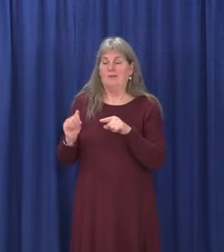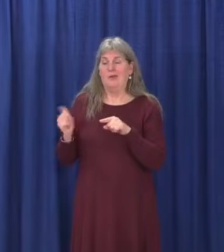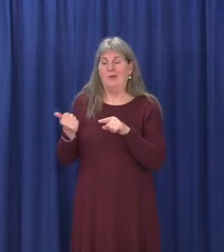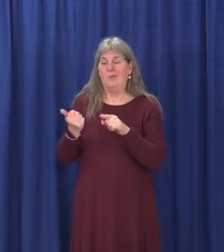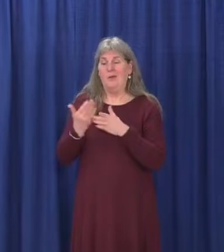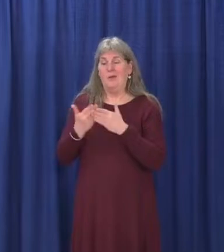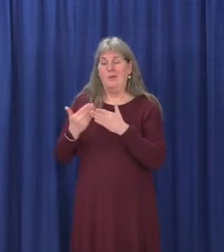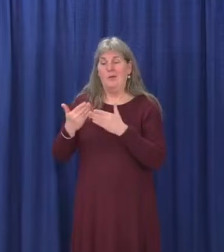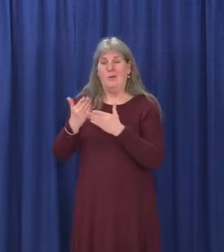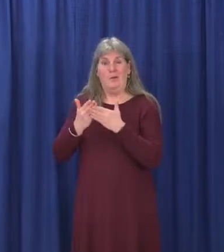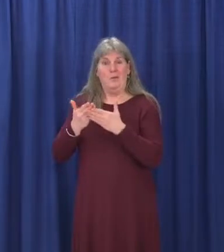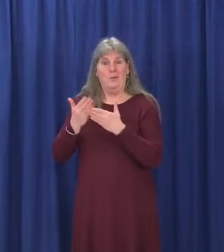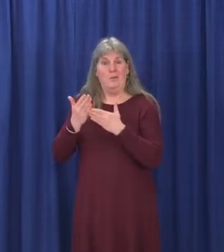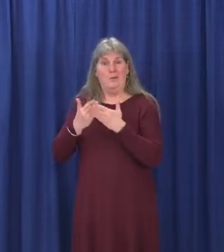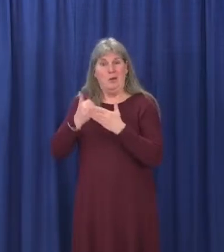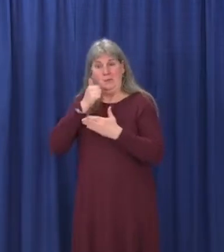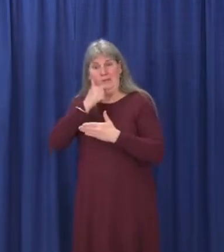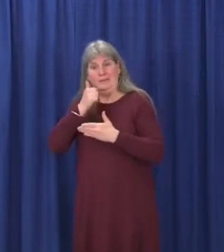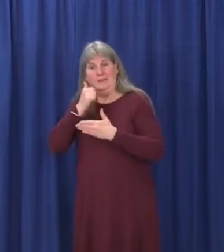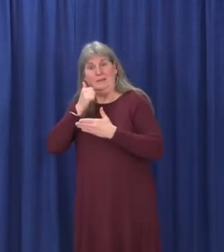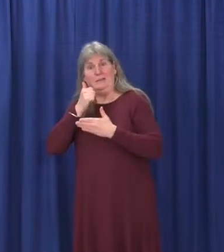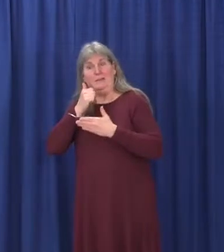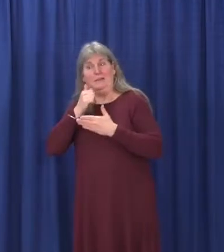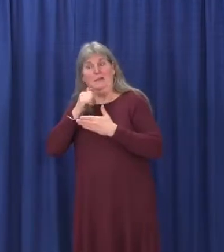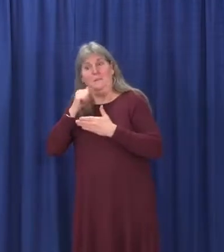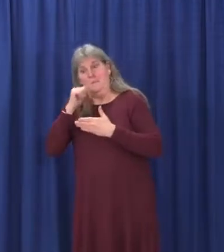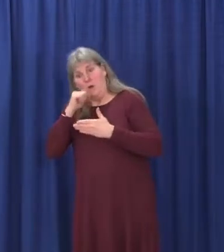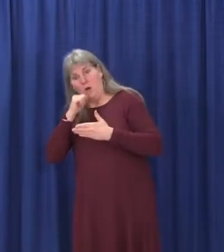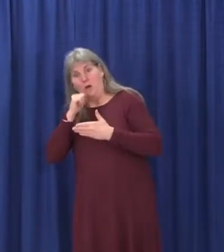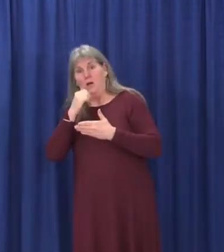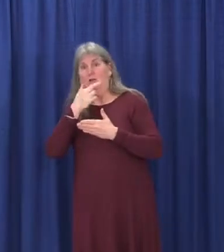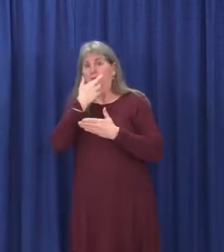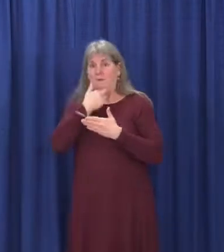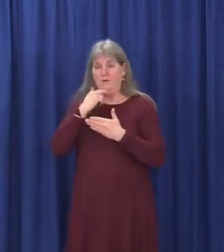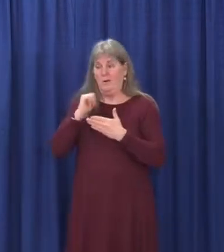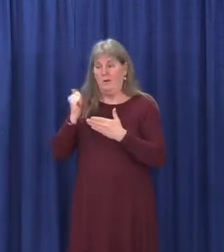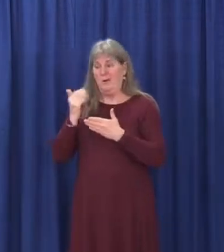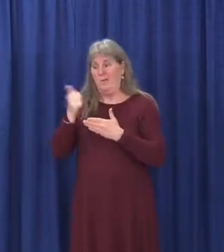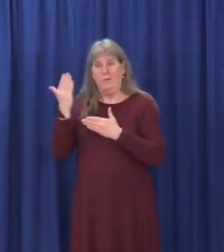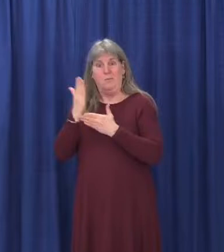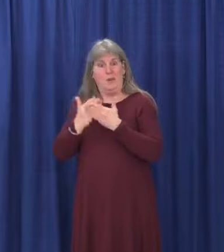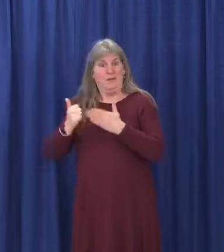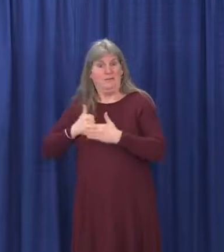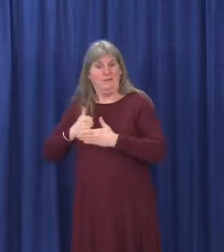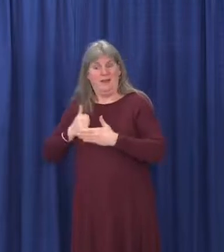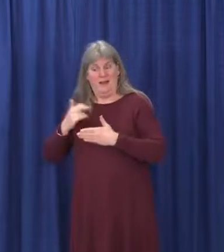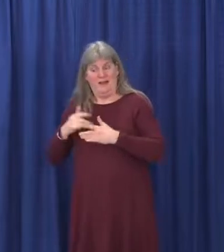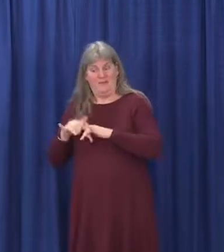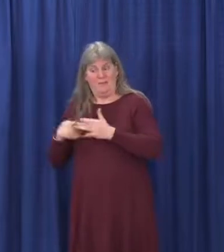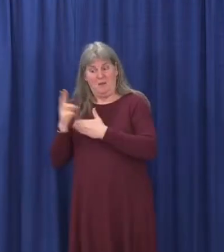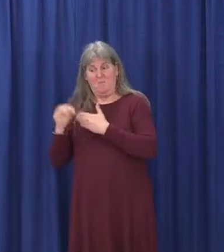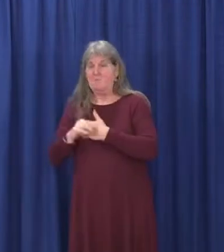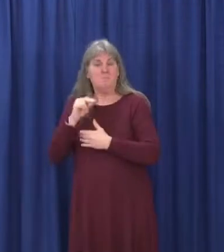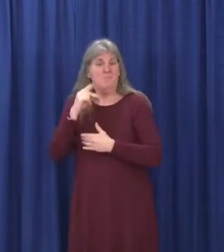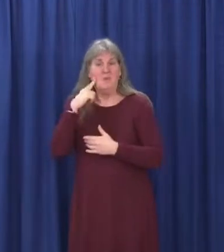that is at this level of support and flexibility. So, I challenge media to take a look, but I think we're really